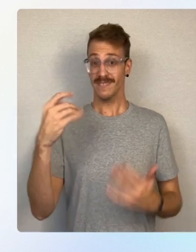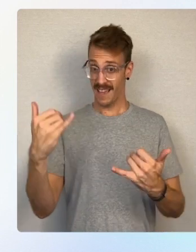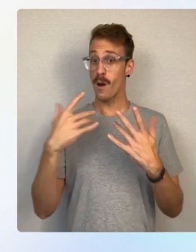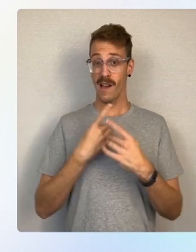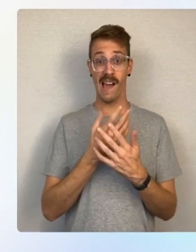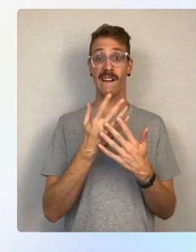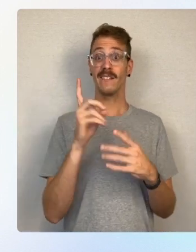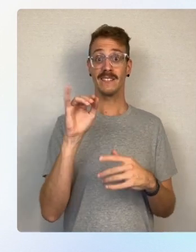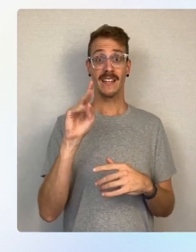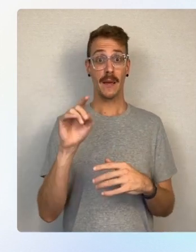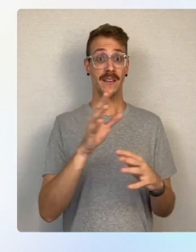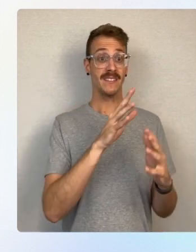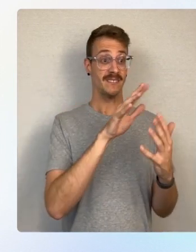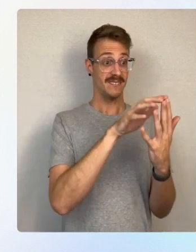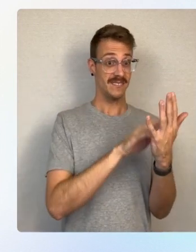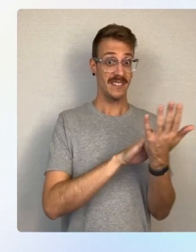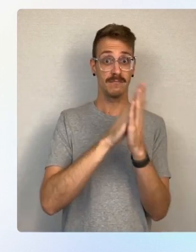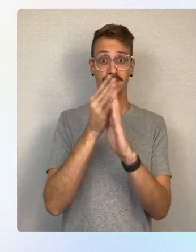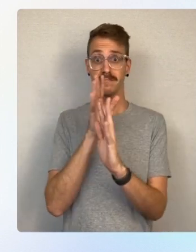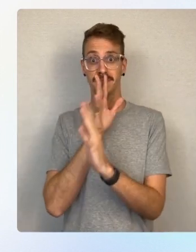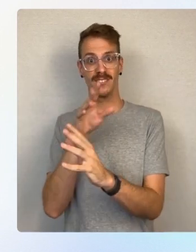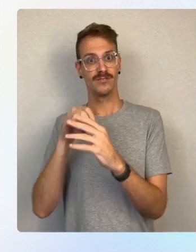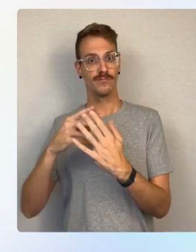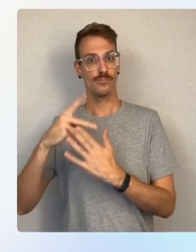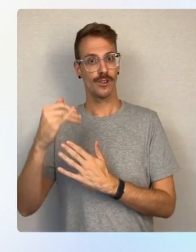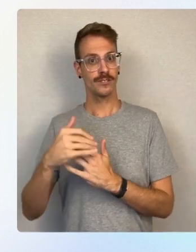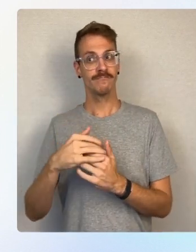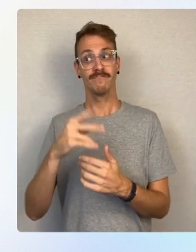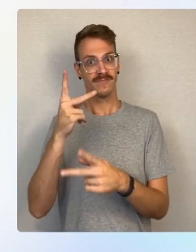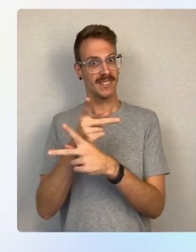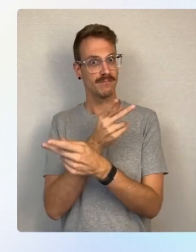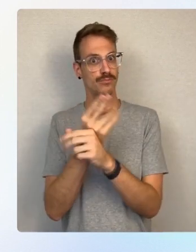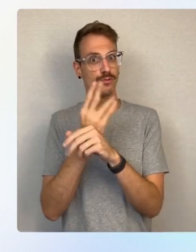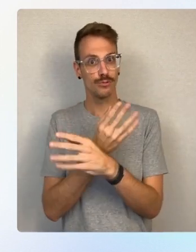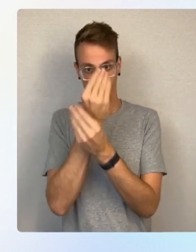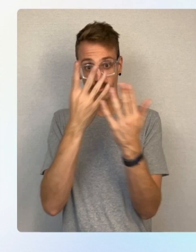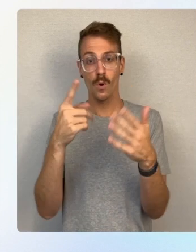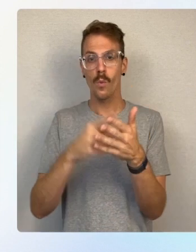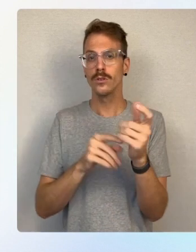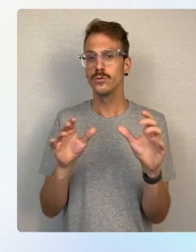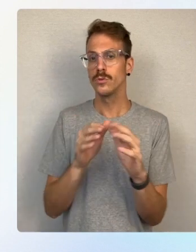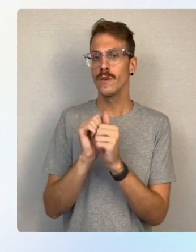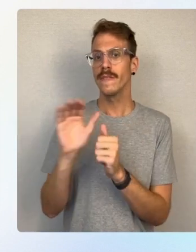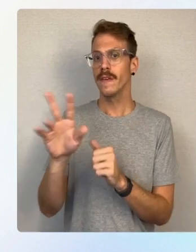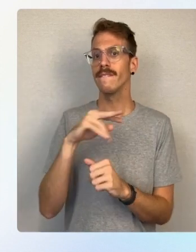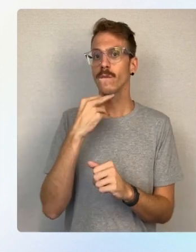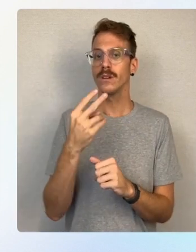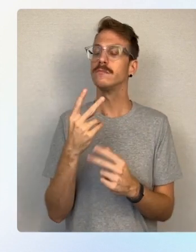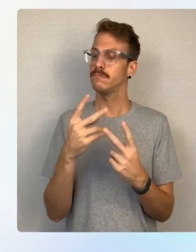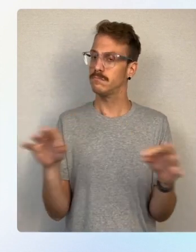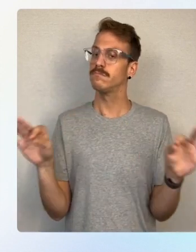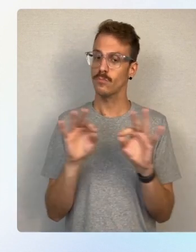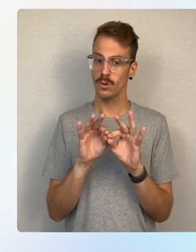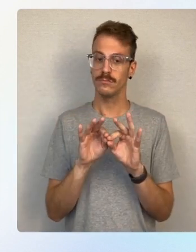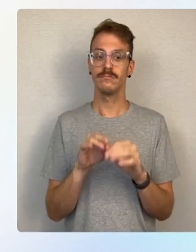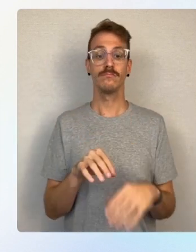You should now have dynamic text-to-speech fully set up in your project. Keeping your users informed about what you're doing with their voice is very important.